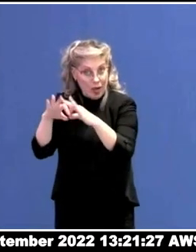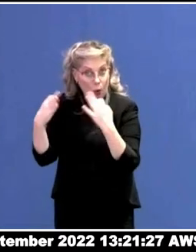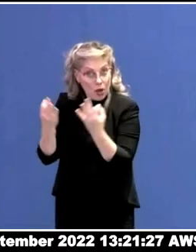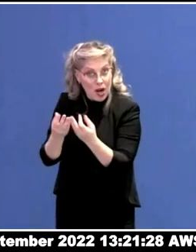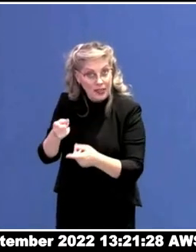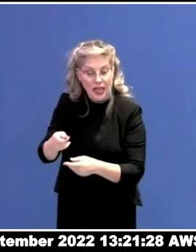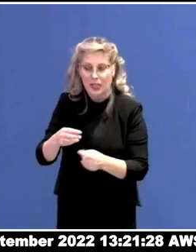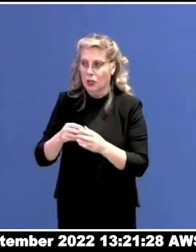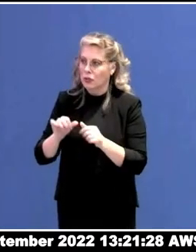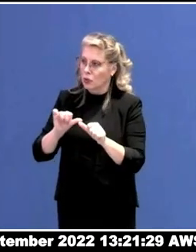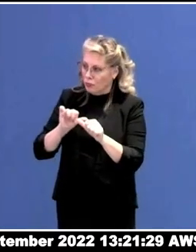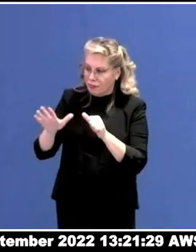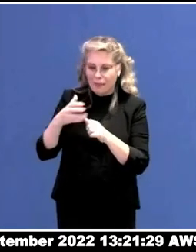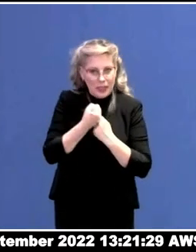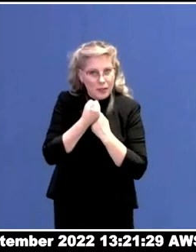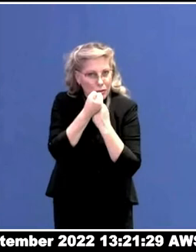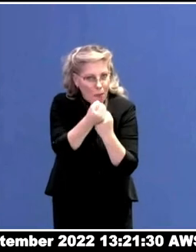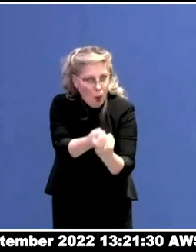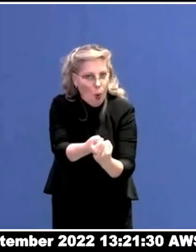for criminalised and imprisoned and I will talk about I'm with and girls.